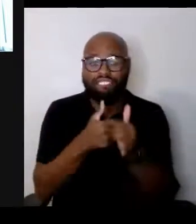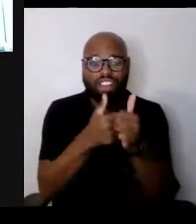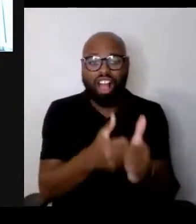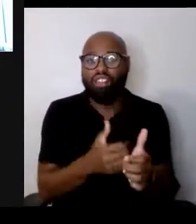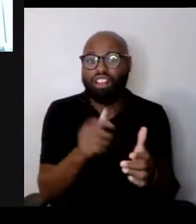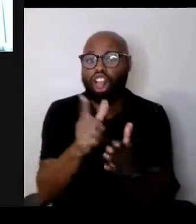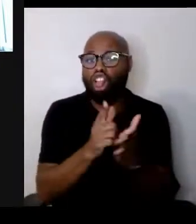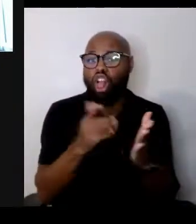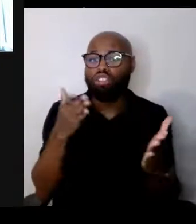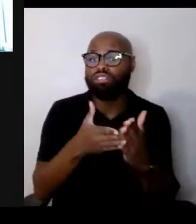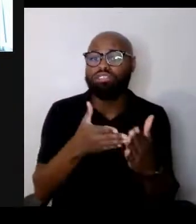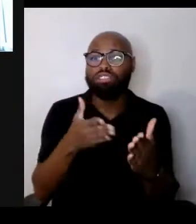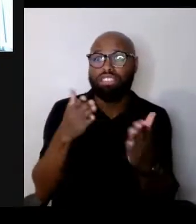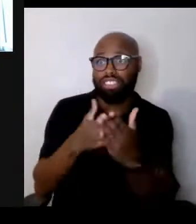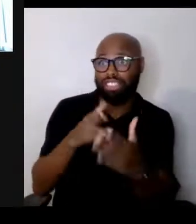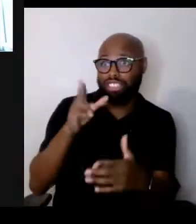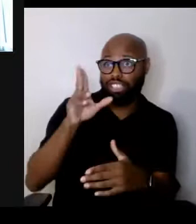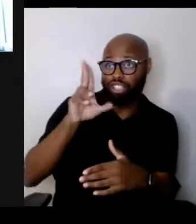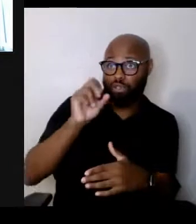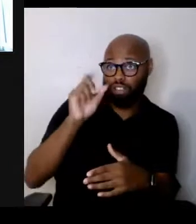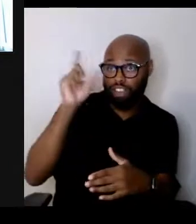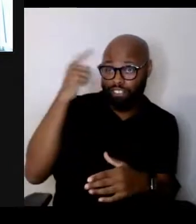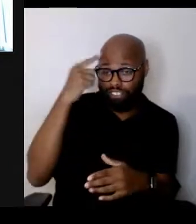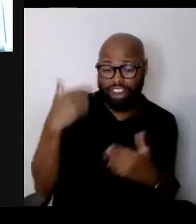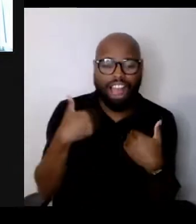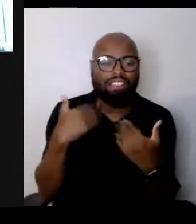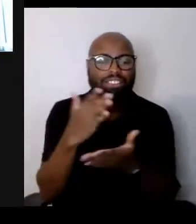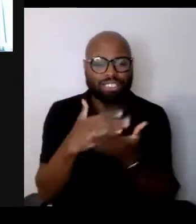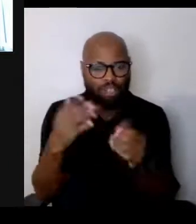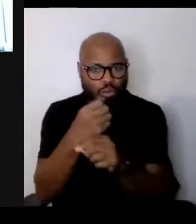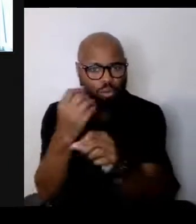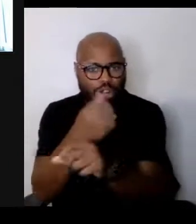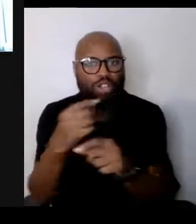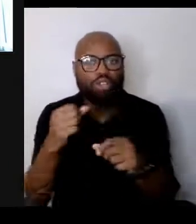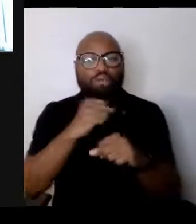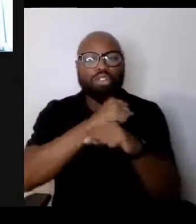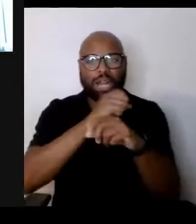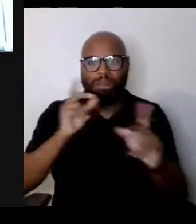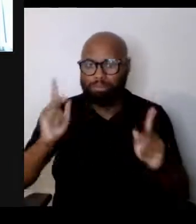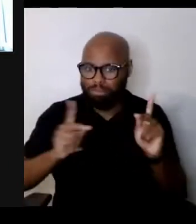and being able to make some wins, to protect people, even if so, temporarily.